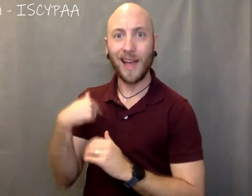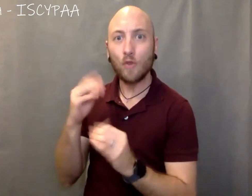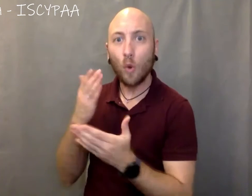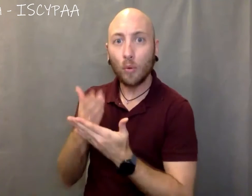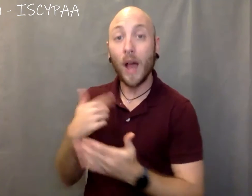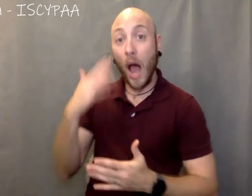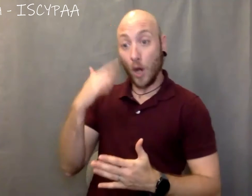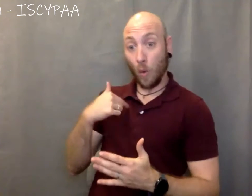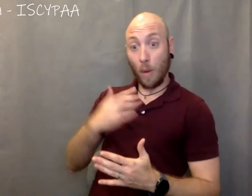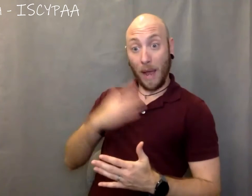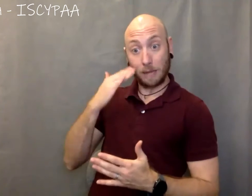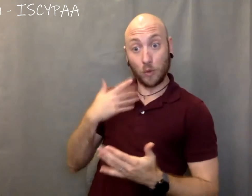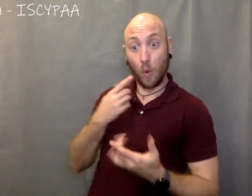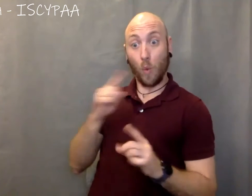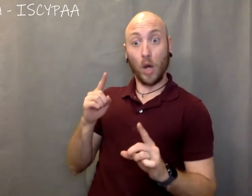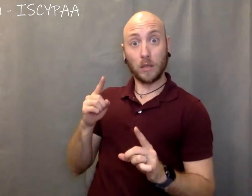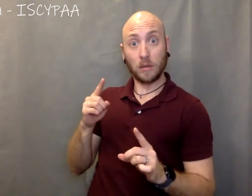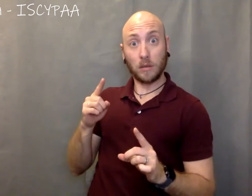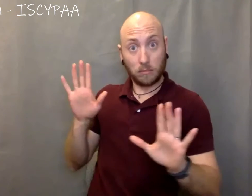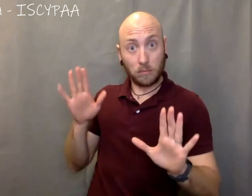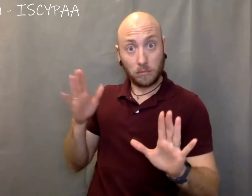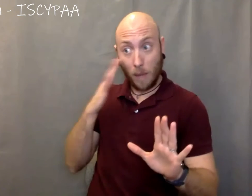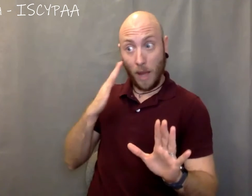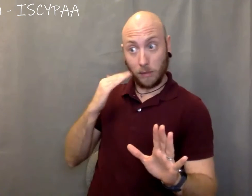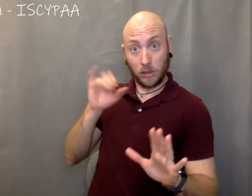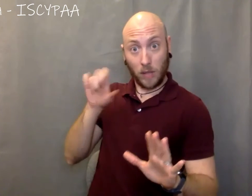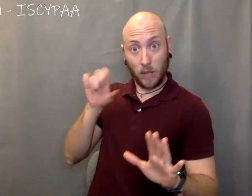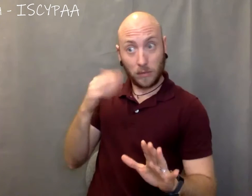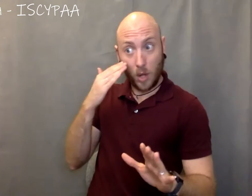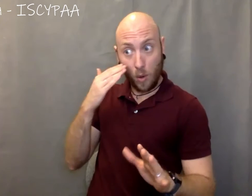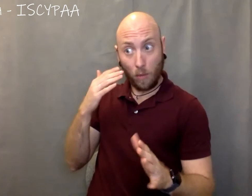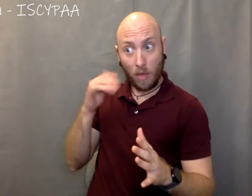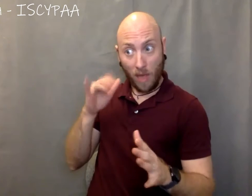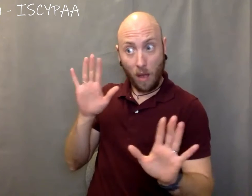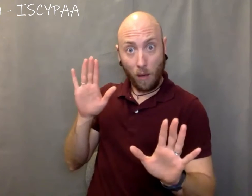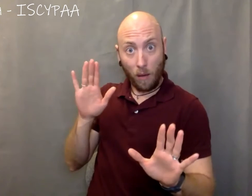works for me is work for millions of other people. And it's really humbling because like I said I